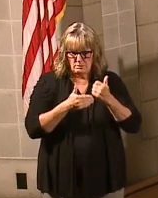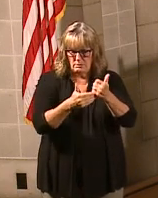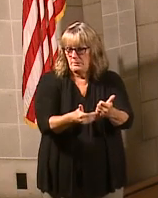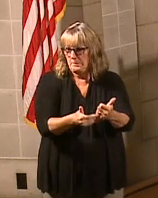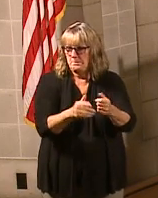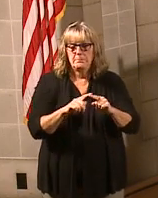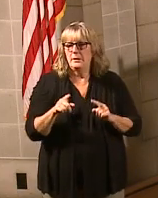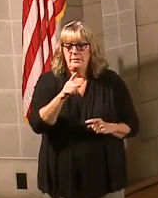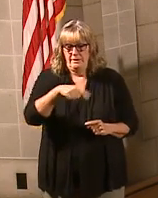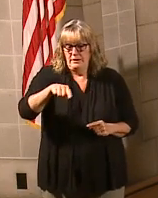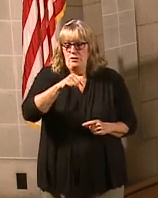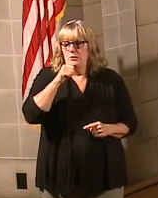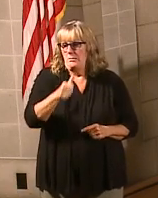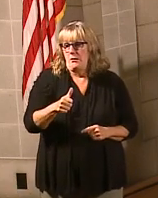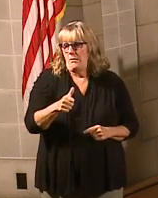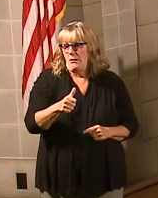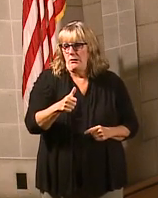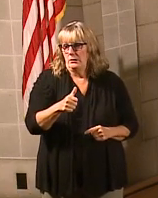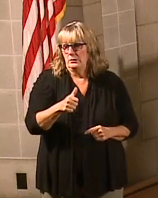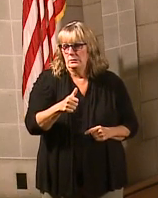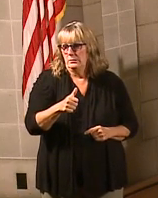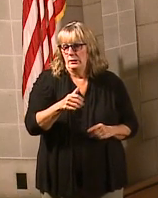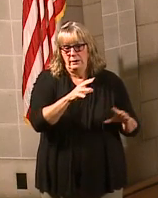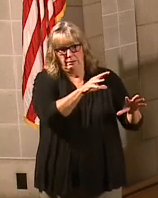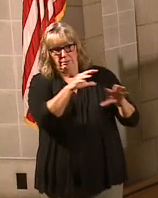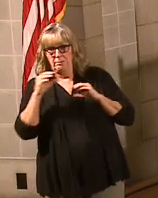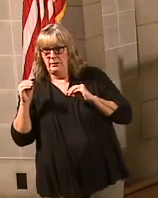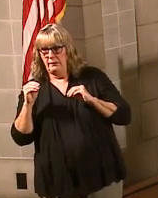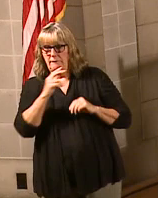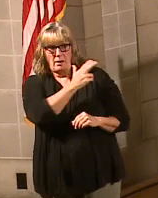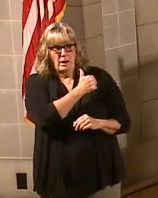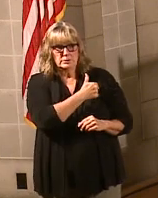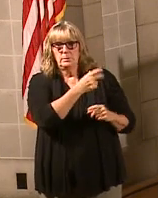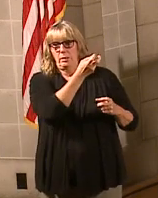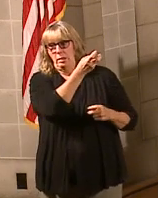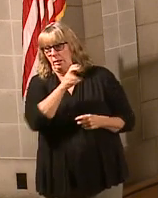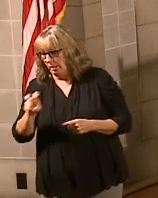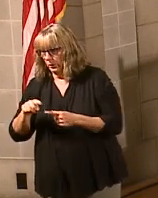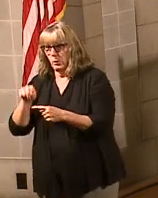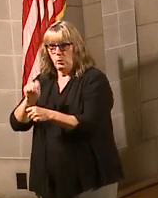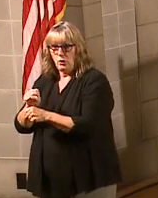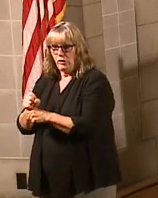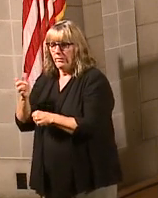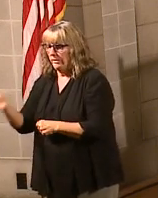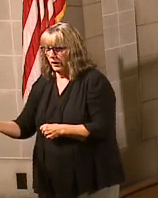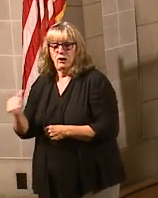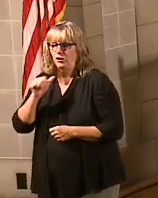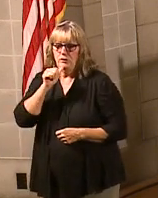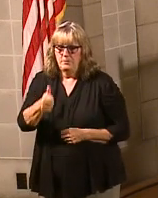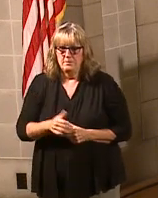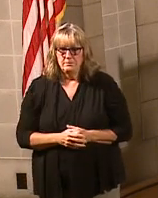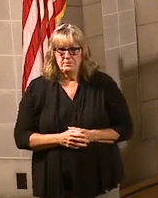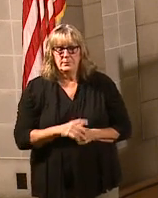THE UNITED STATES AND IN THE PHILIPPINES THAT WILL BE ANSWERING THOSE PHONES. THEY WILL ALL BE TRAINED TO BE